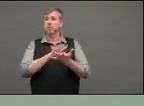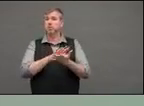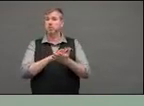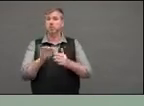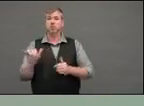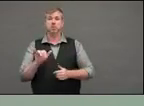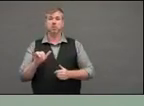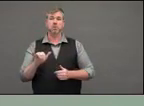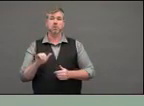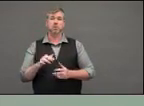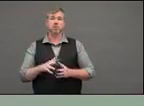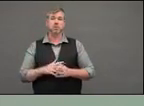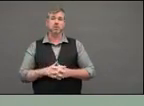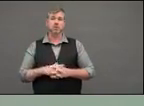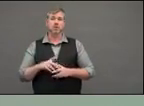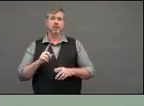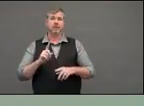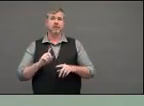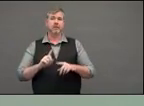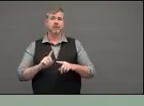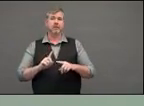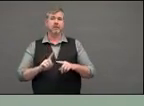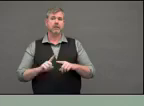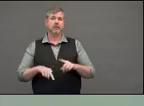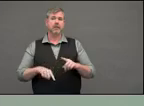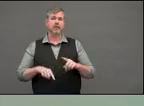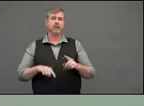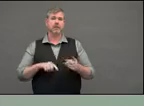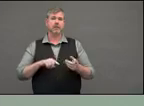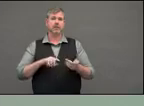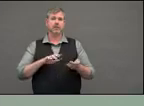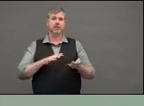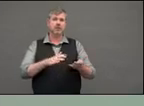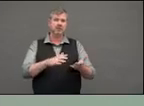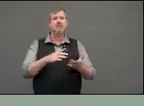so i started to cook a lot more bake to do more things